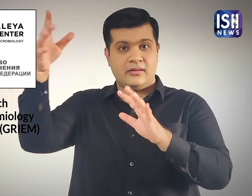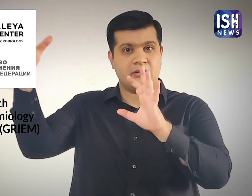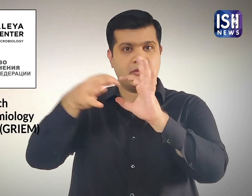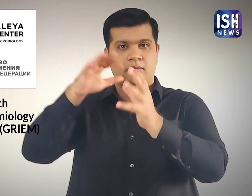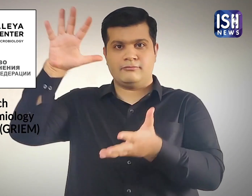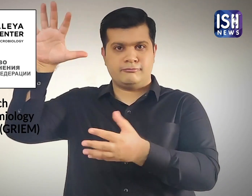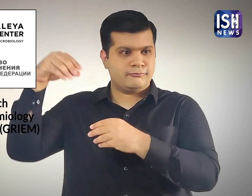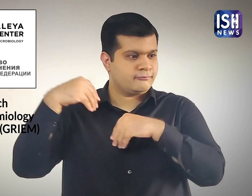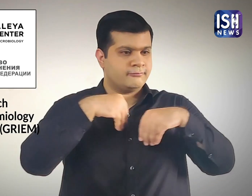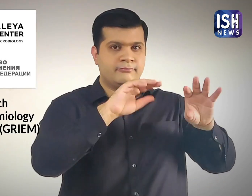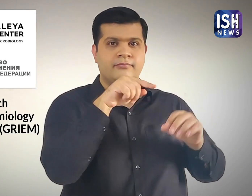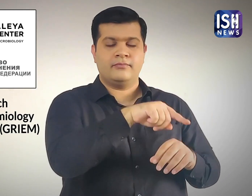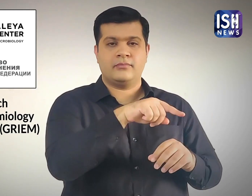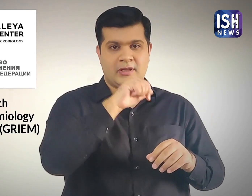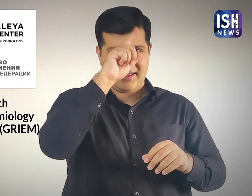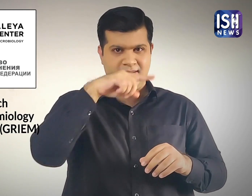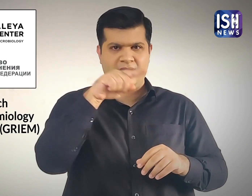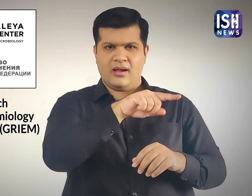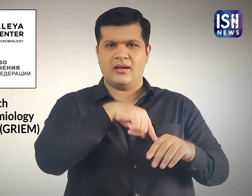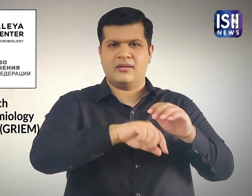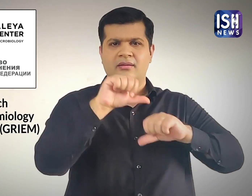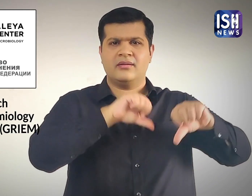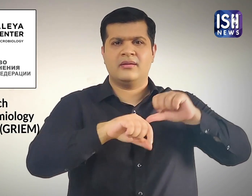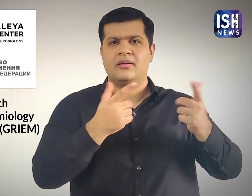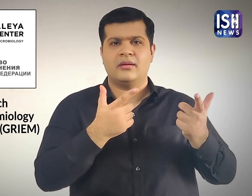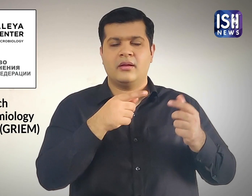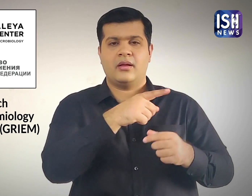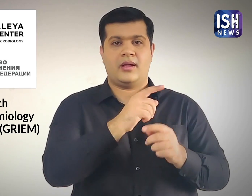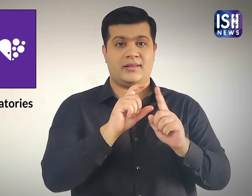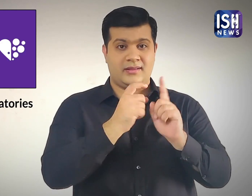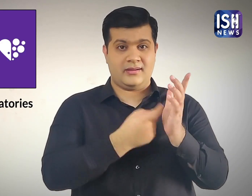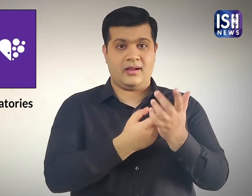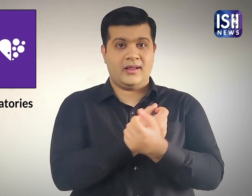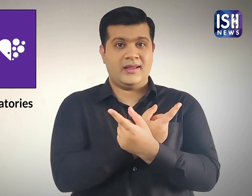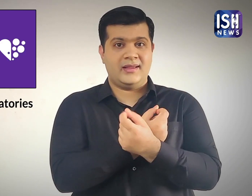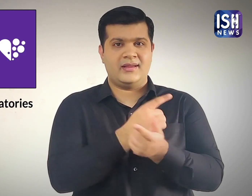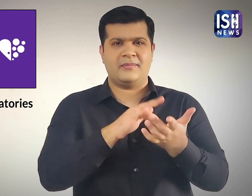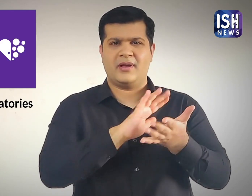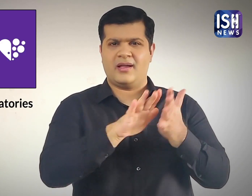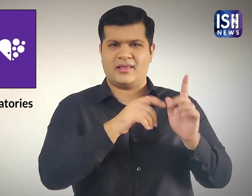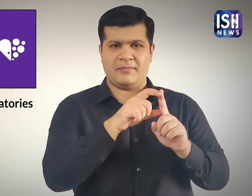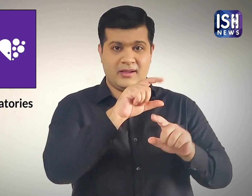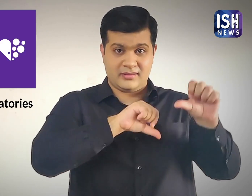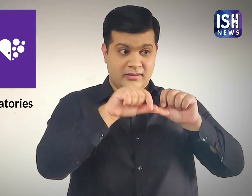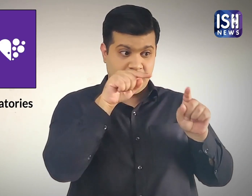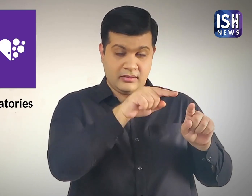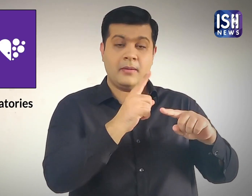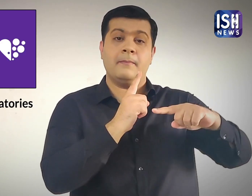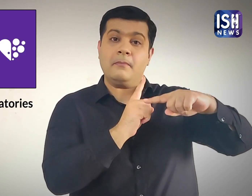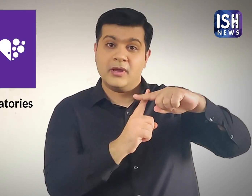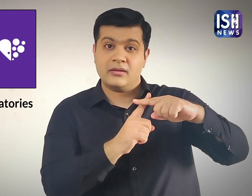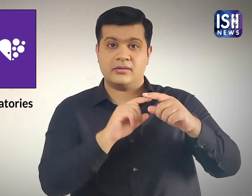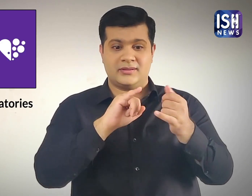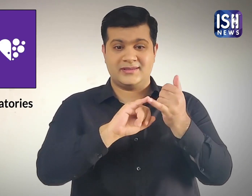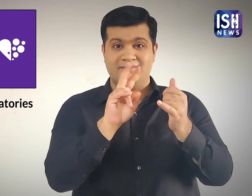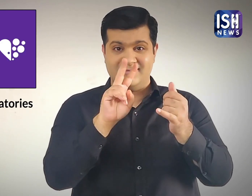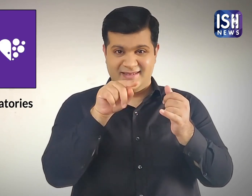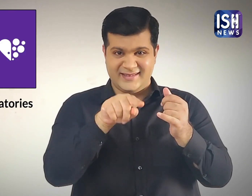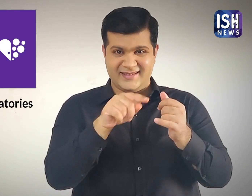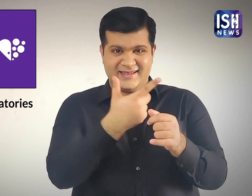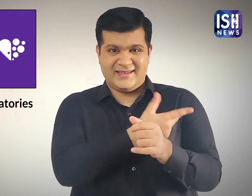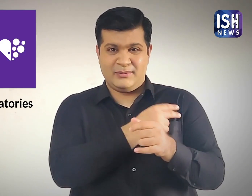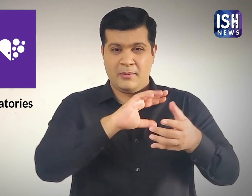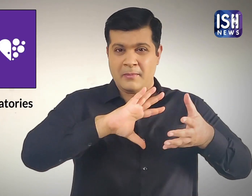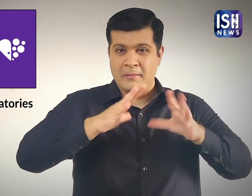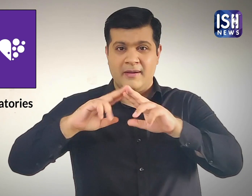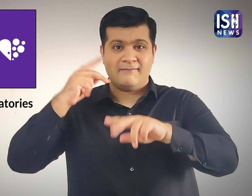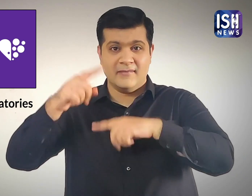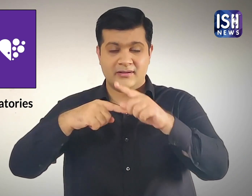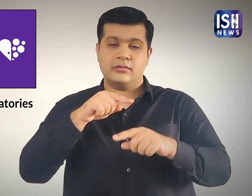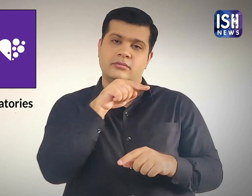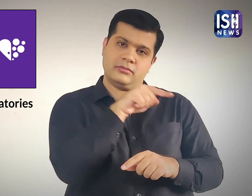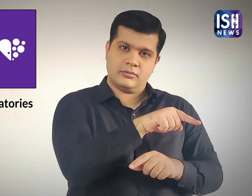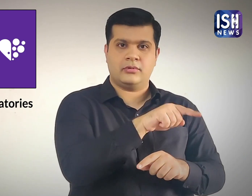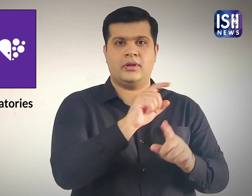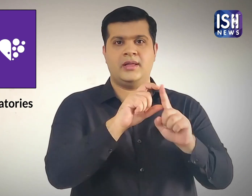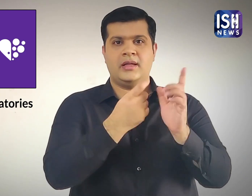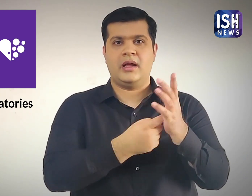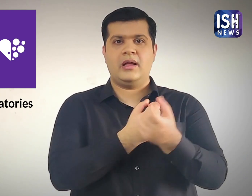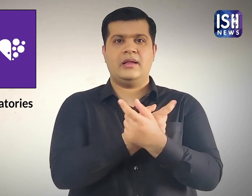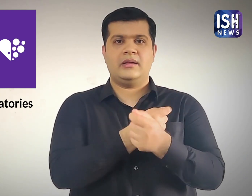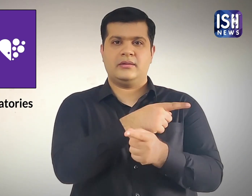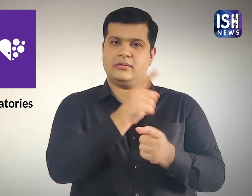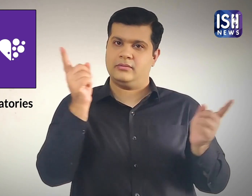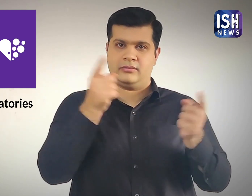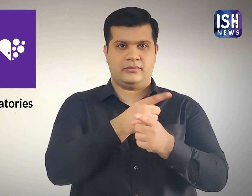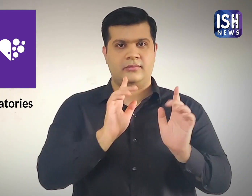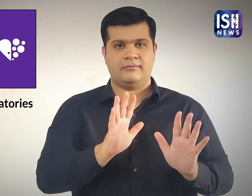In India, Dr Reddy’s Laboratories is the local distribution & manufacturing partner for Sputnik V.